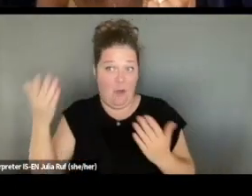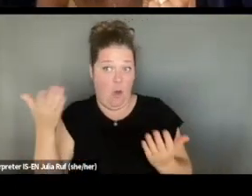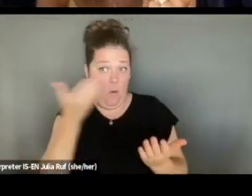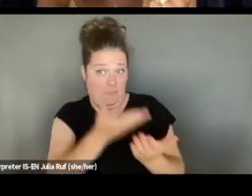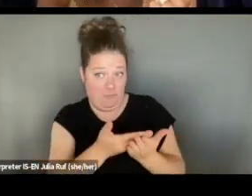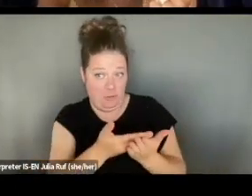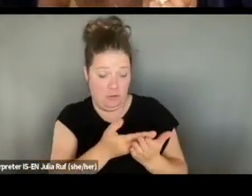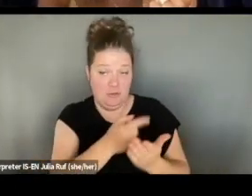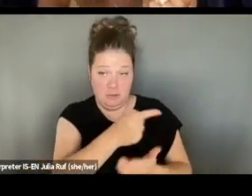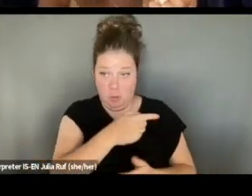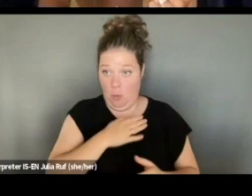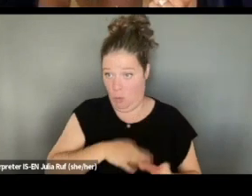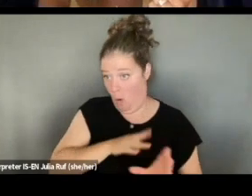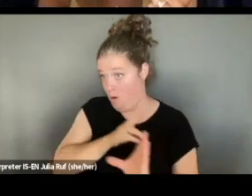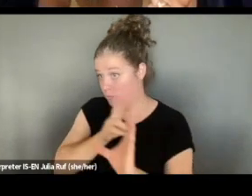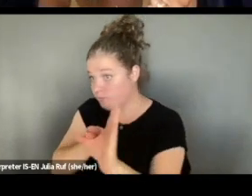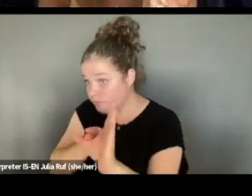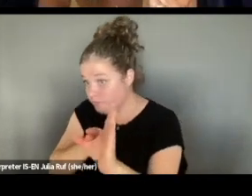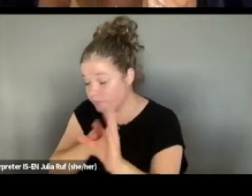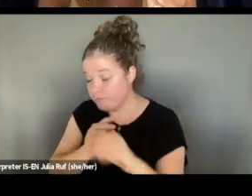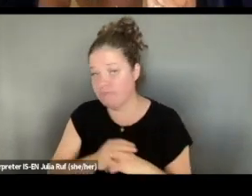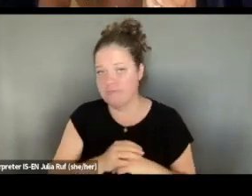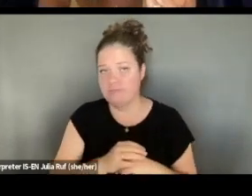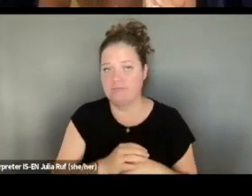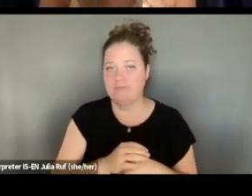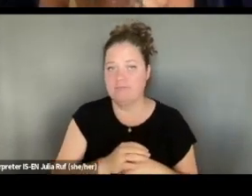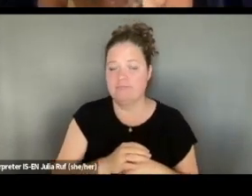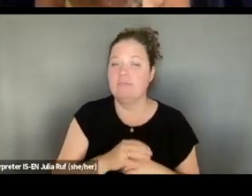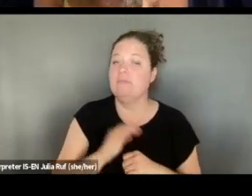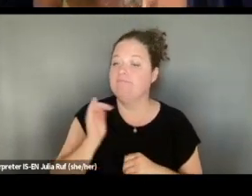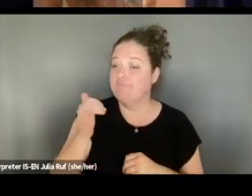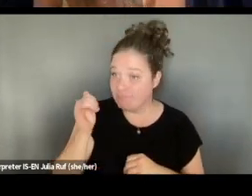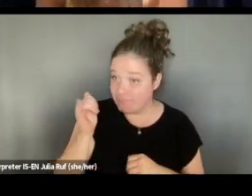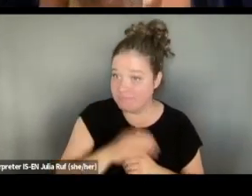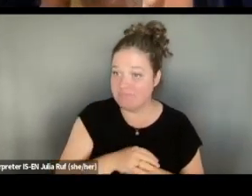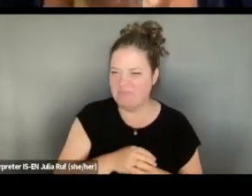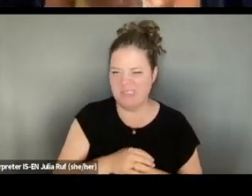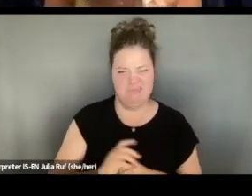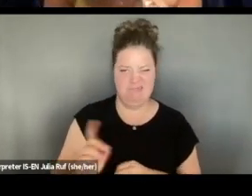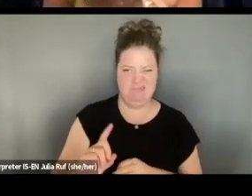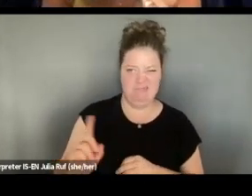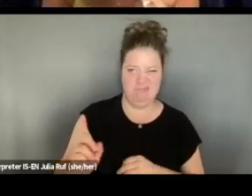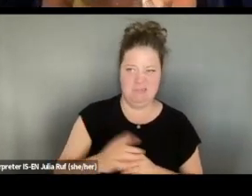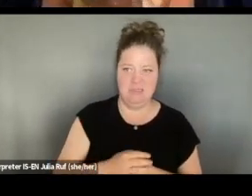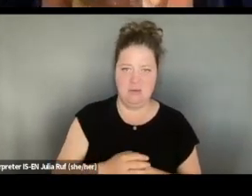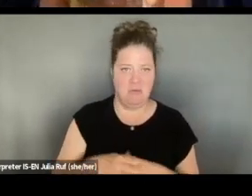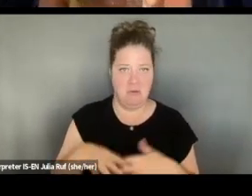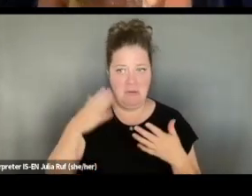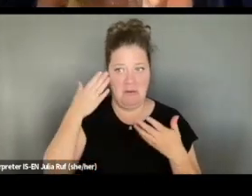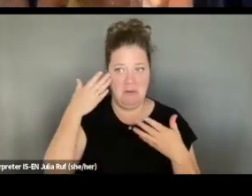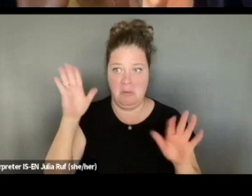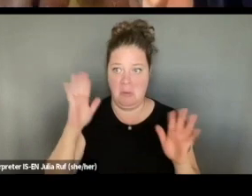a training on feedback? And the options are yes, no, or I don't know. And it's fine to say I don't know, because you have only kind